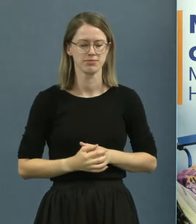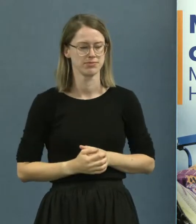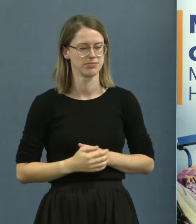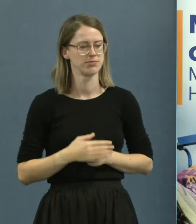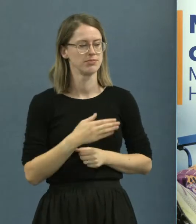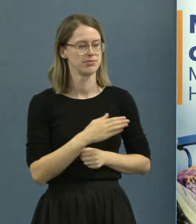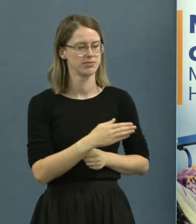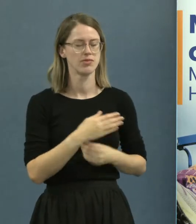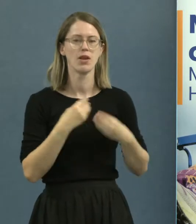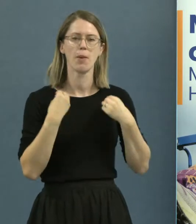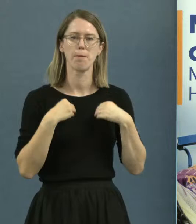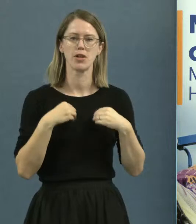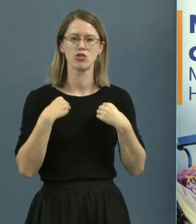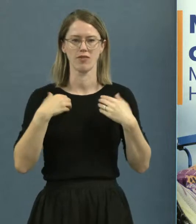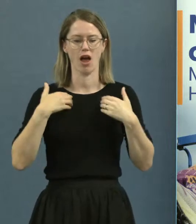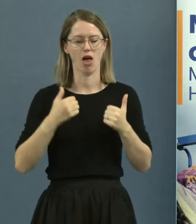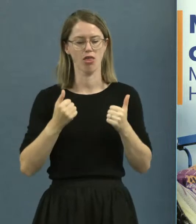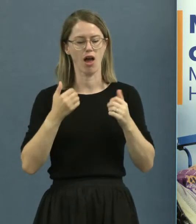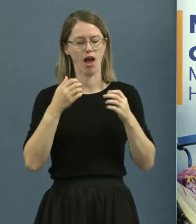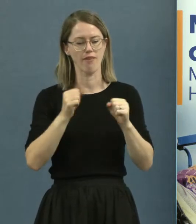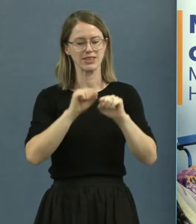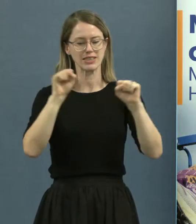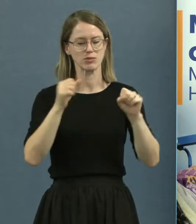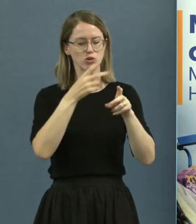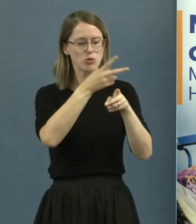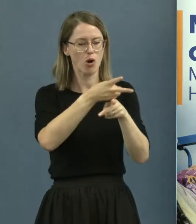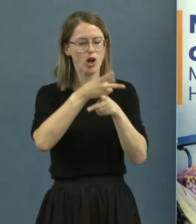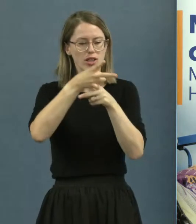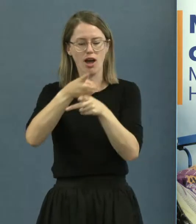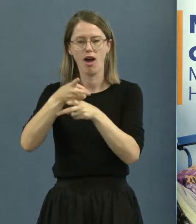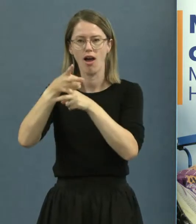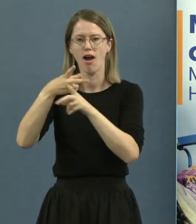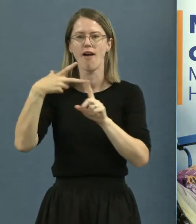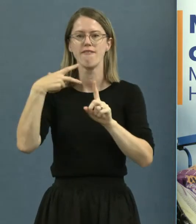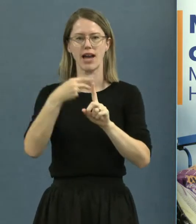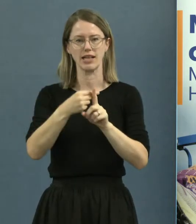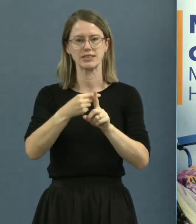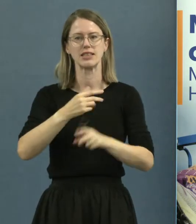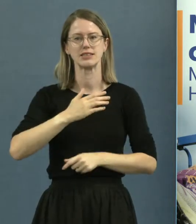Well, the...the Ministry of